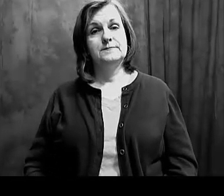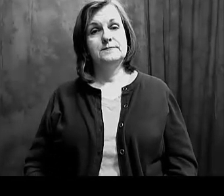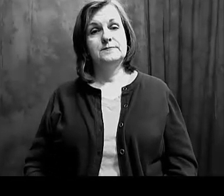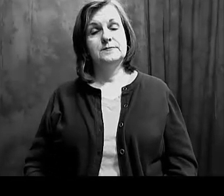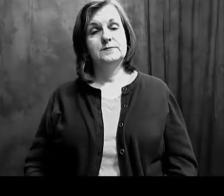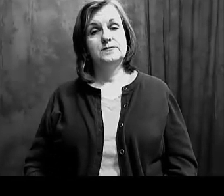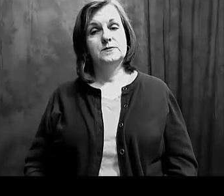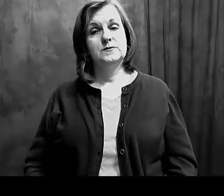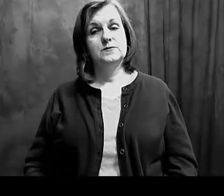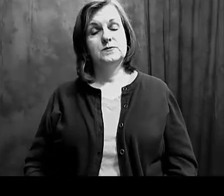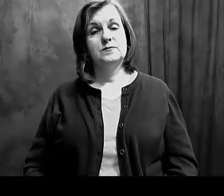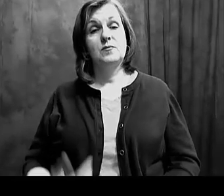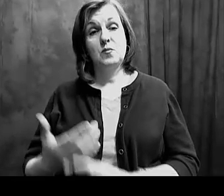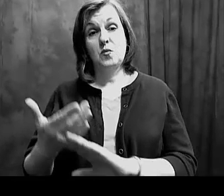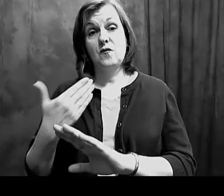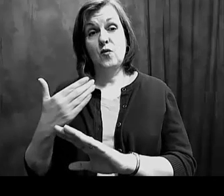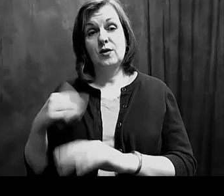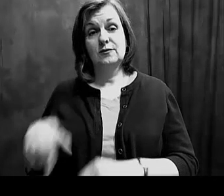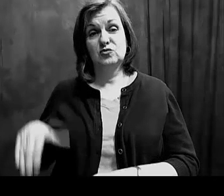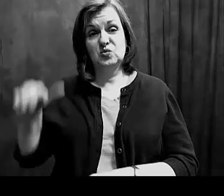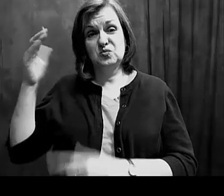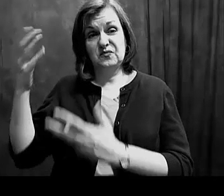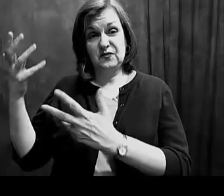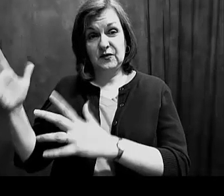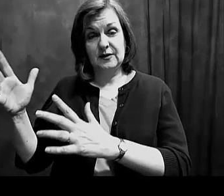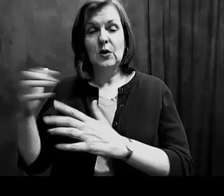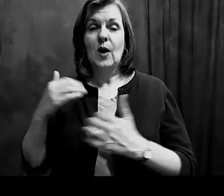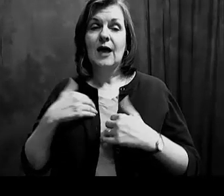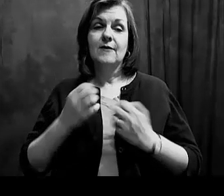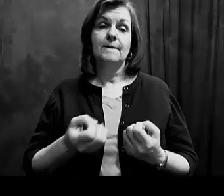until then we have a lot of these other types of cells